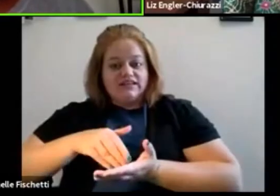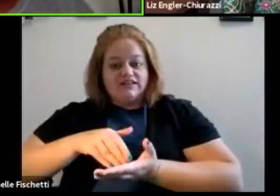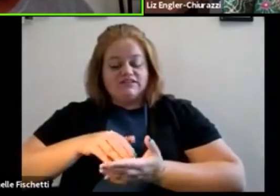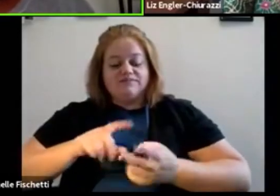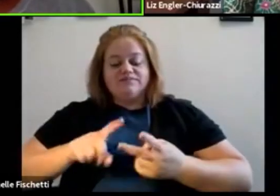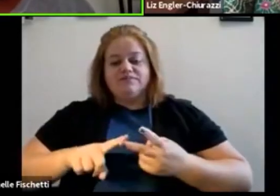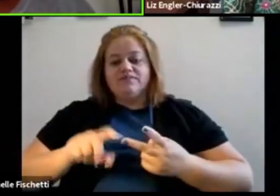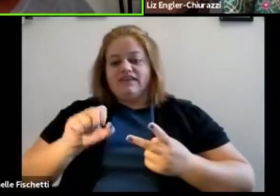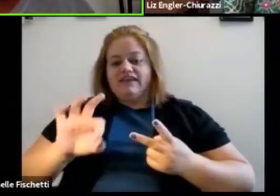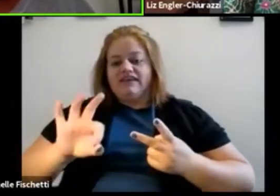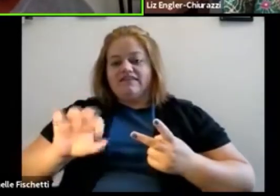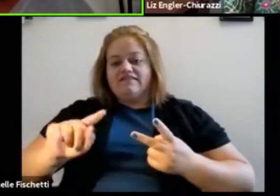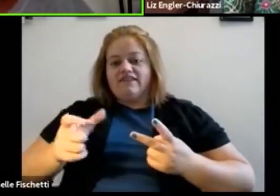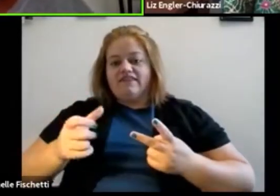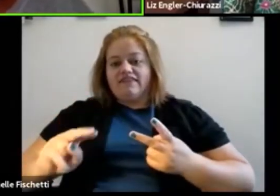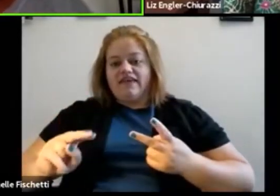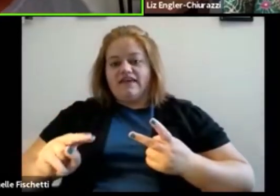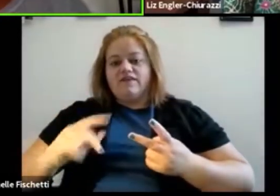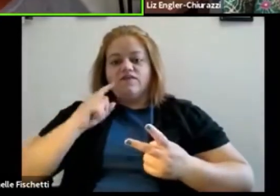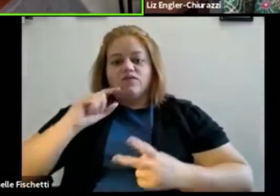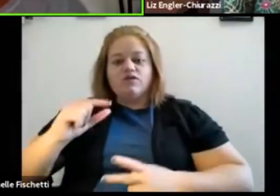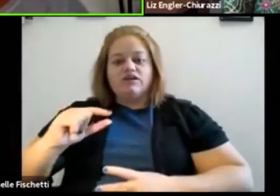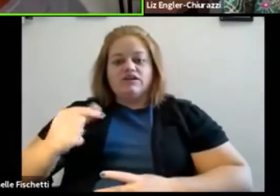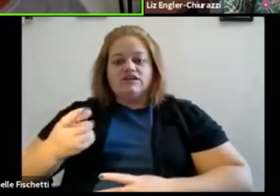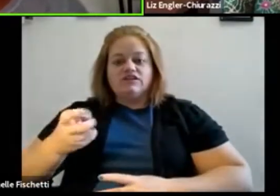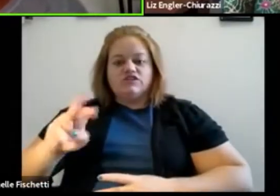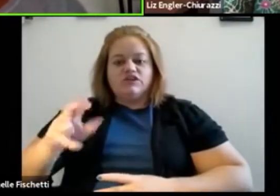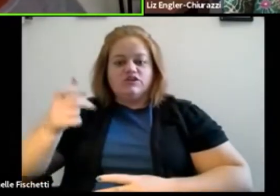through a gender equity grant which supports projects aimed at increasing